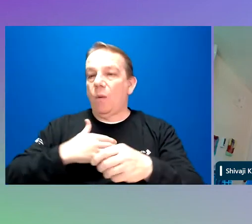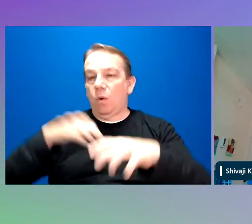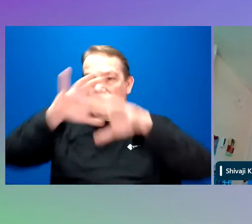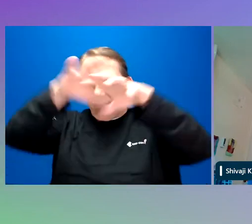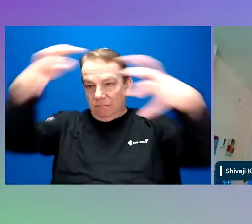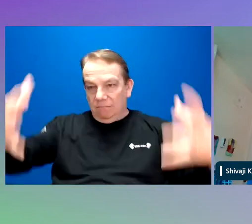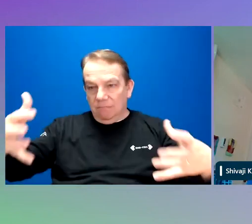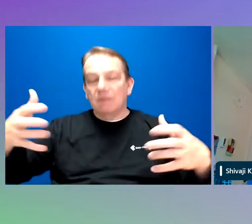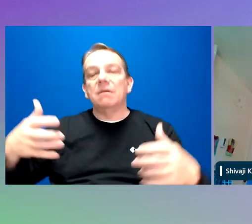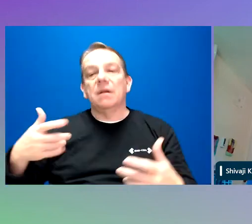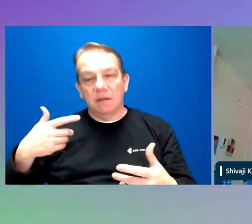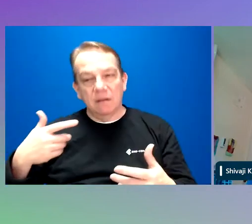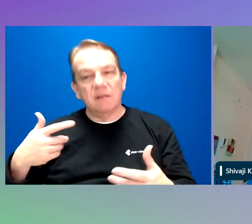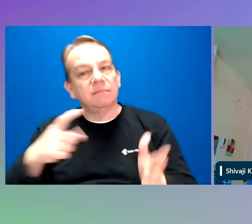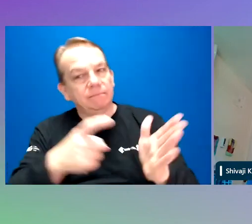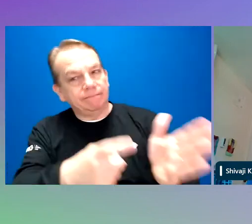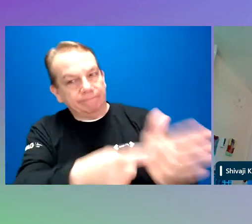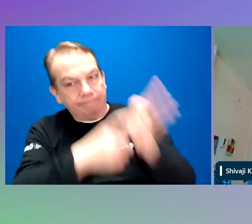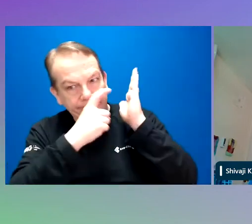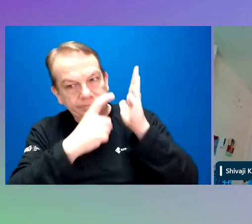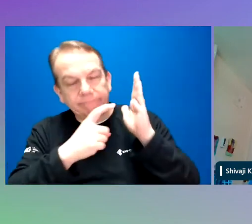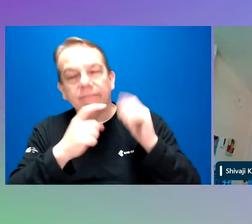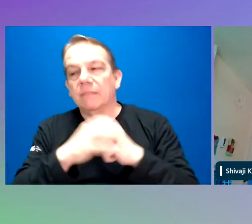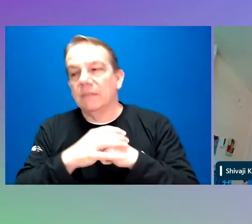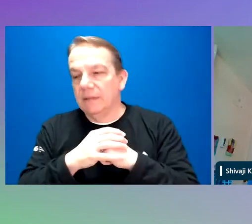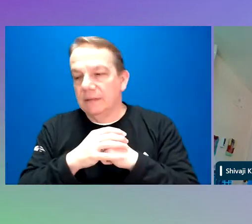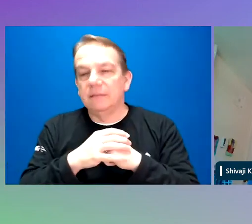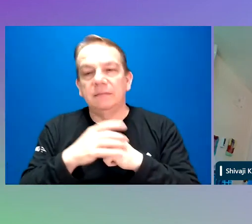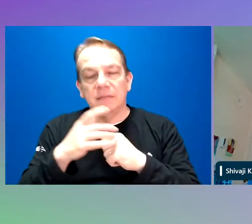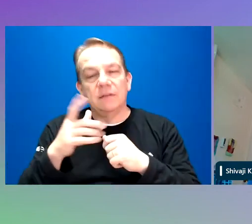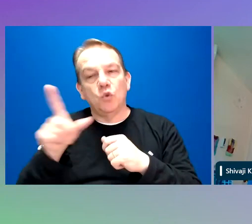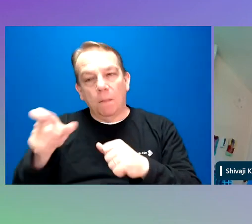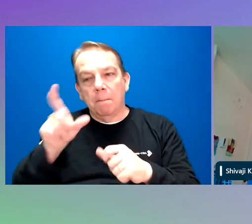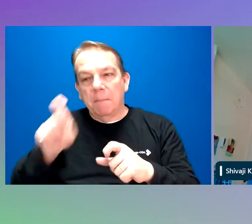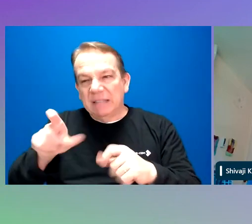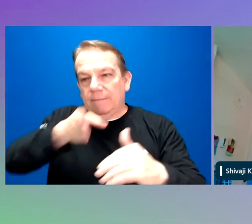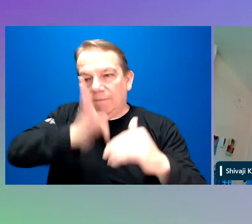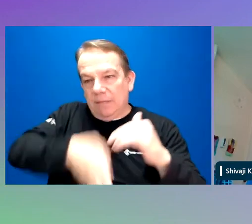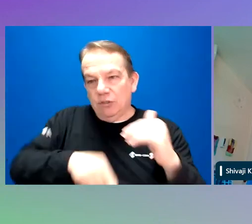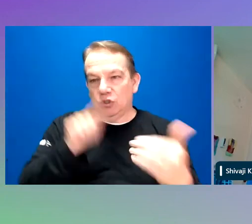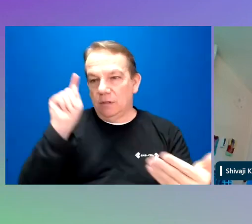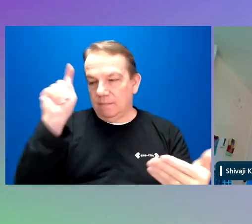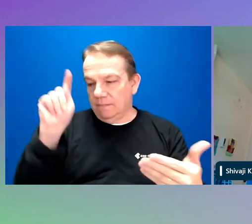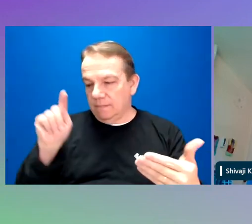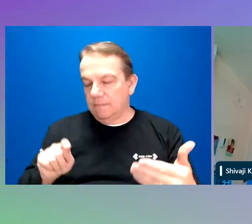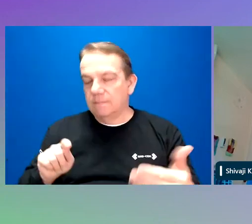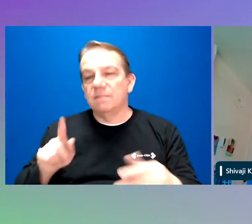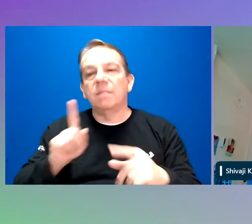started, um, completion of these